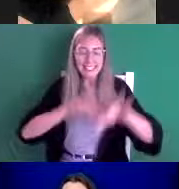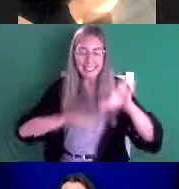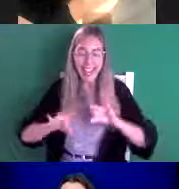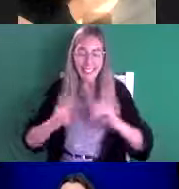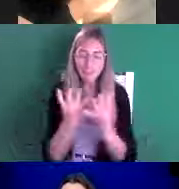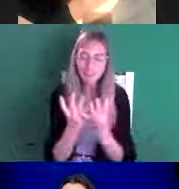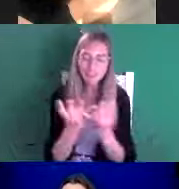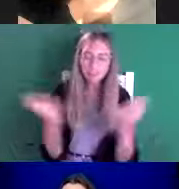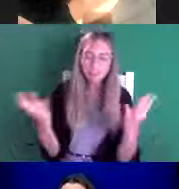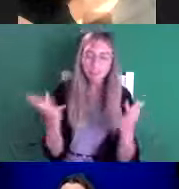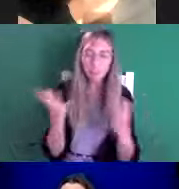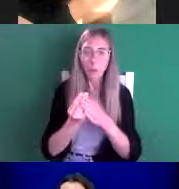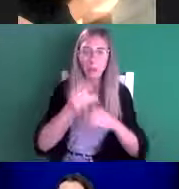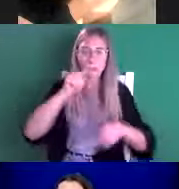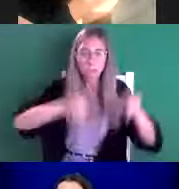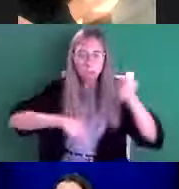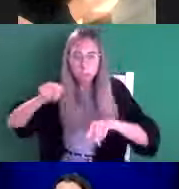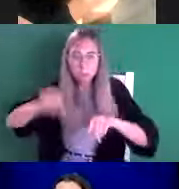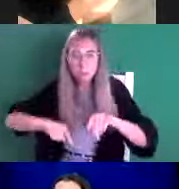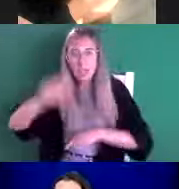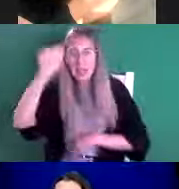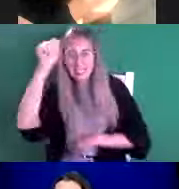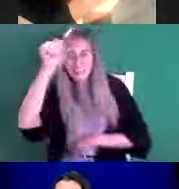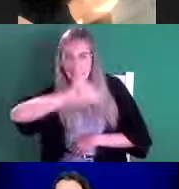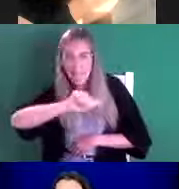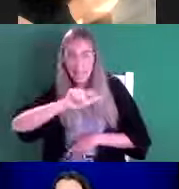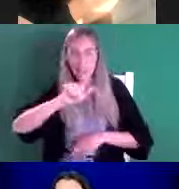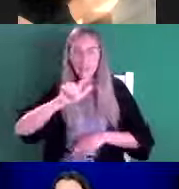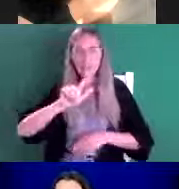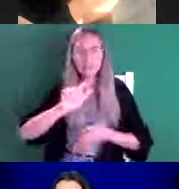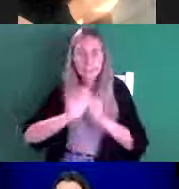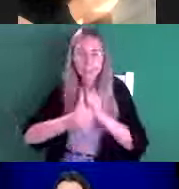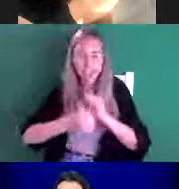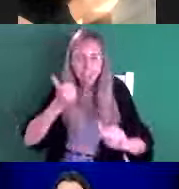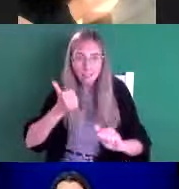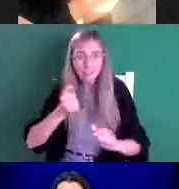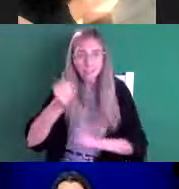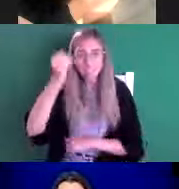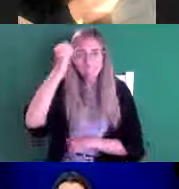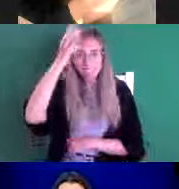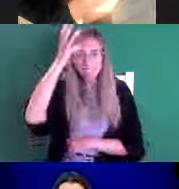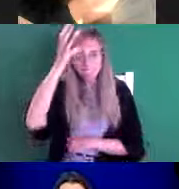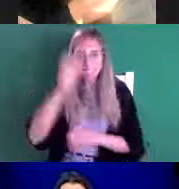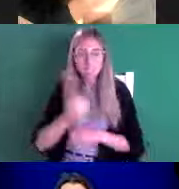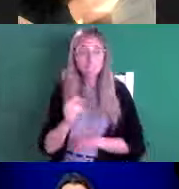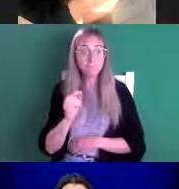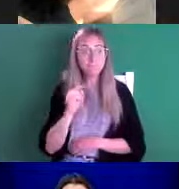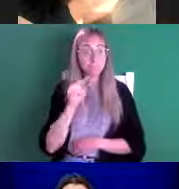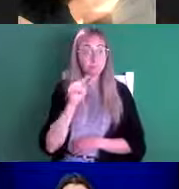so you can see lois keaden who up until about six months ago was the director she'd been director